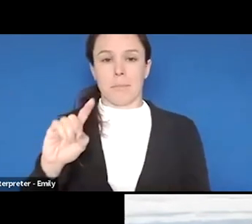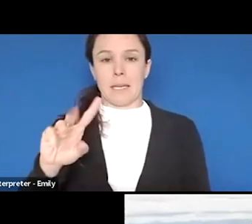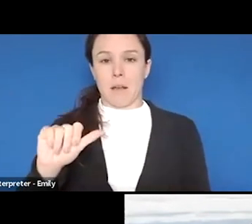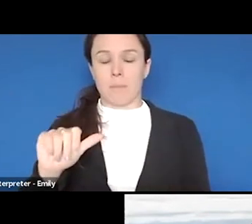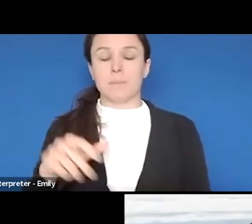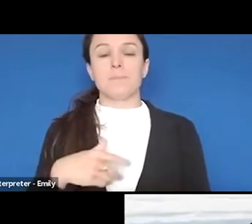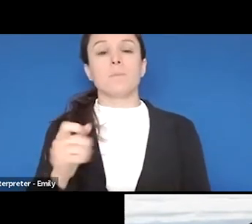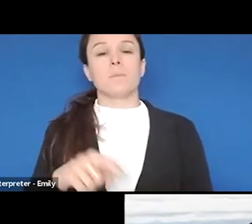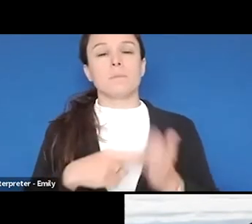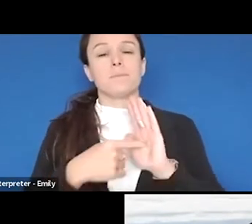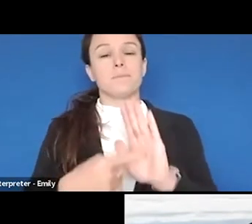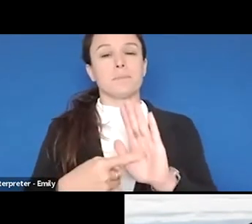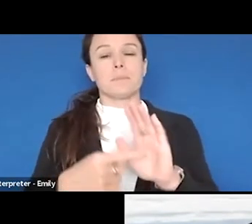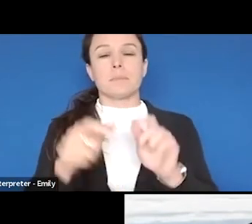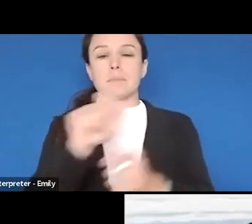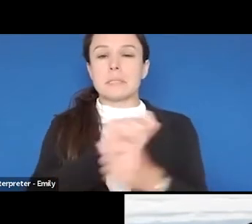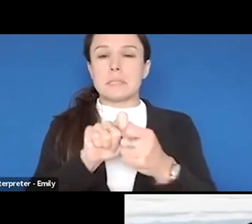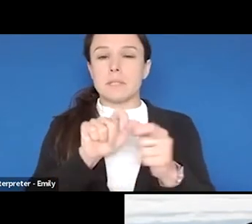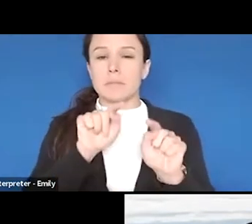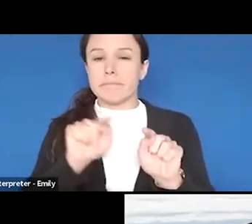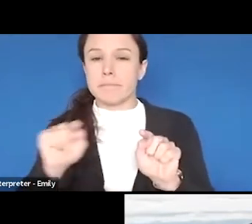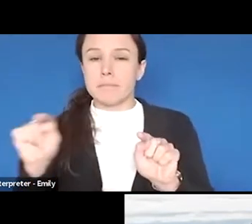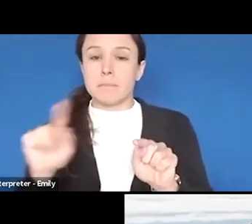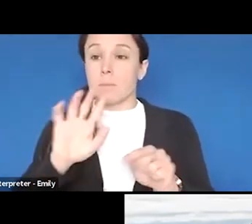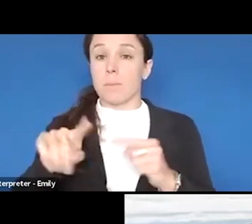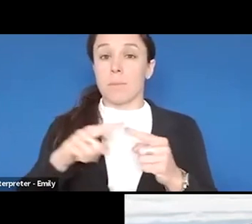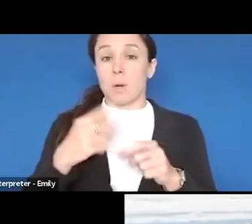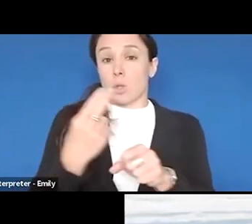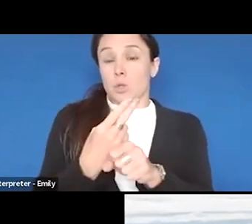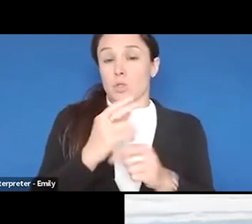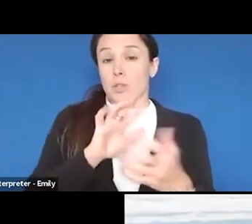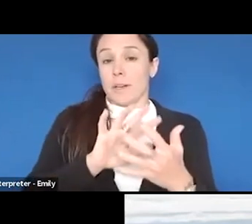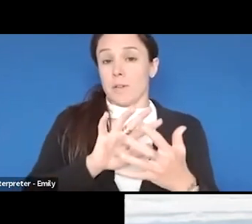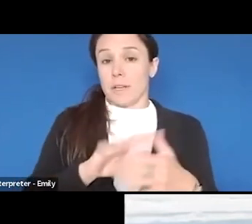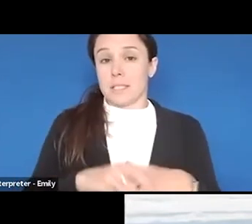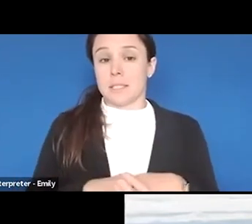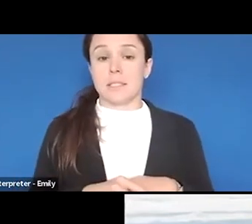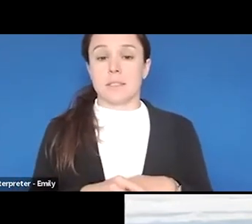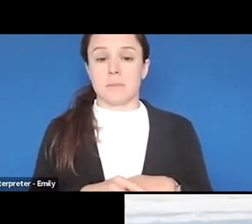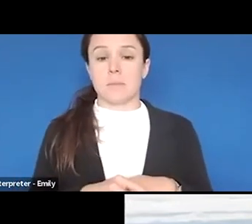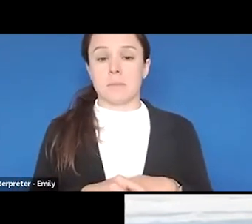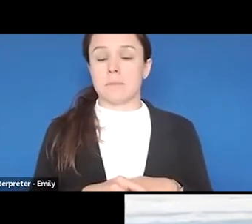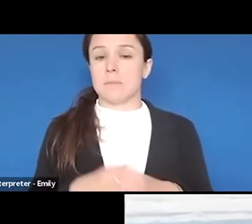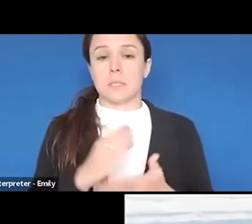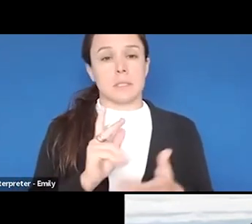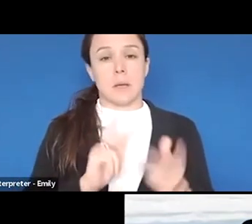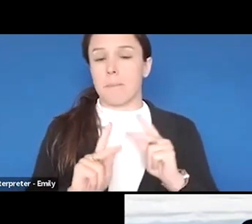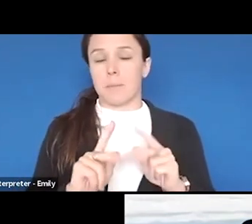because we're talking about user interfaces here and we know that some people are not literate and